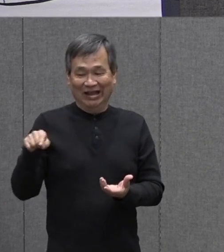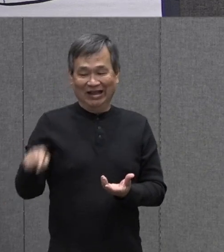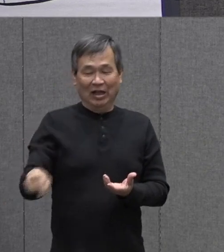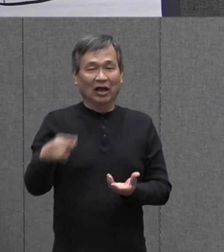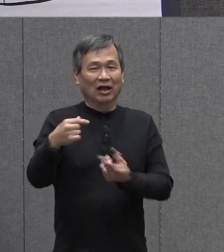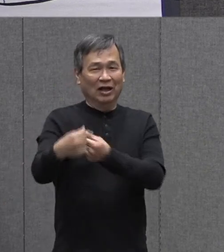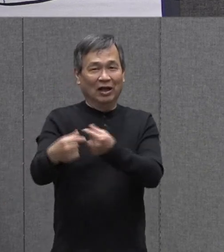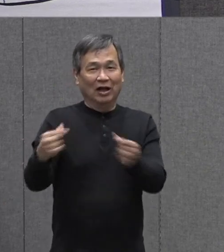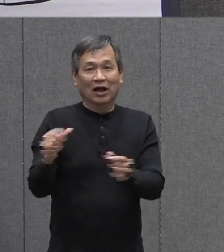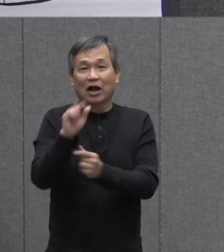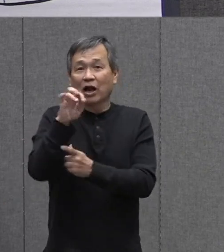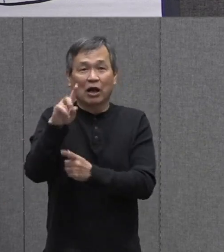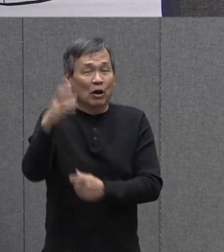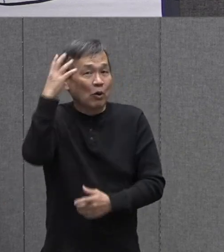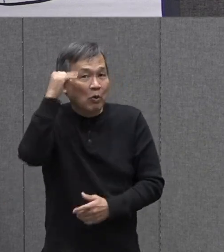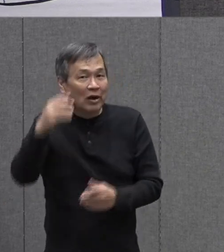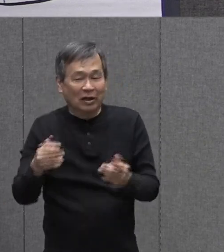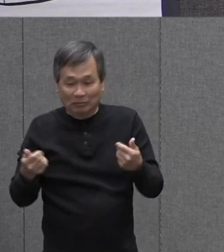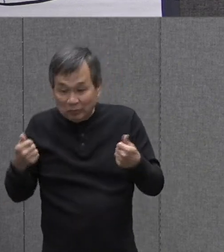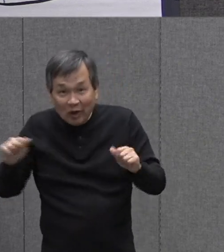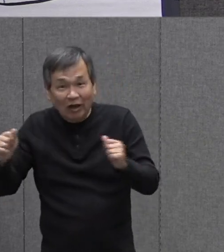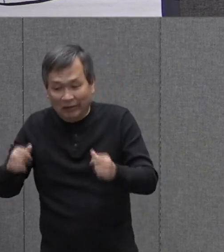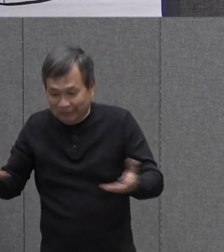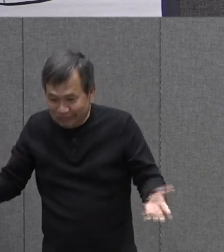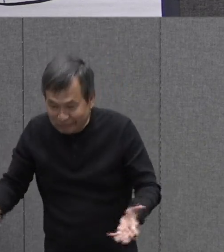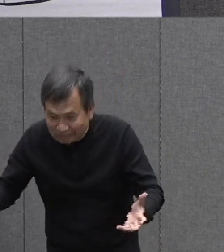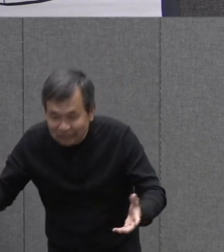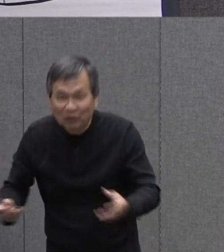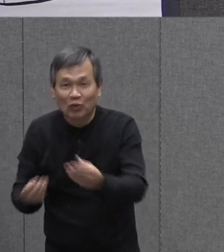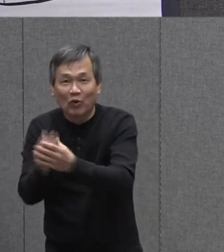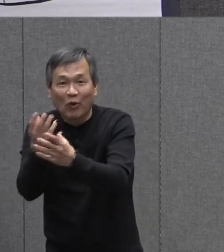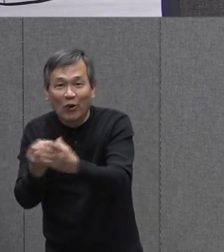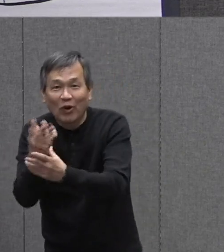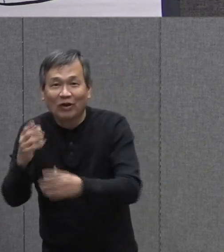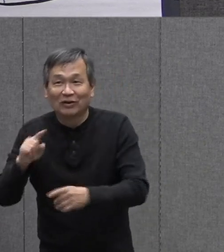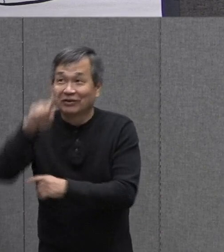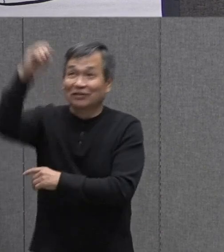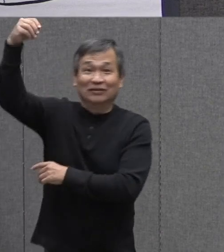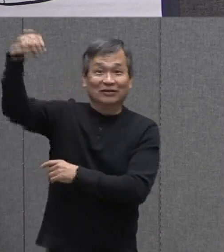If you have the opportunity to grow something, now is the perfect time, because it's spring.